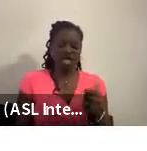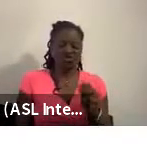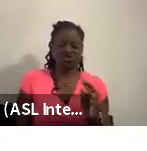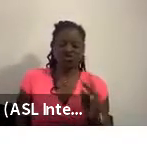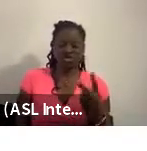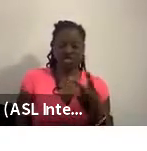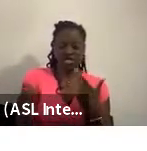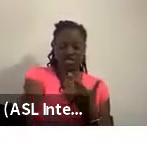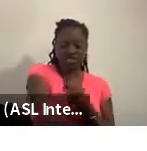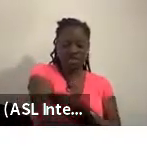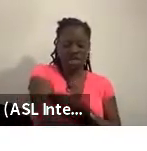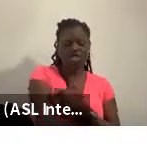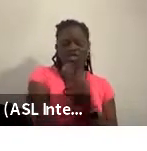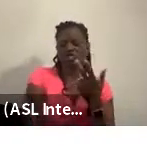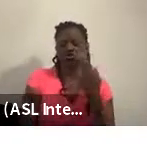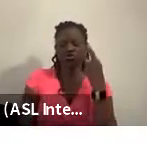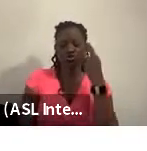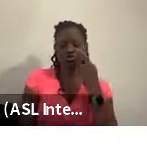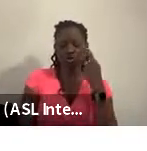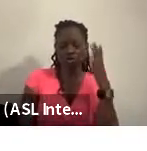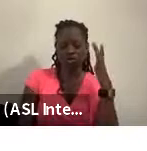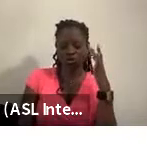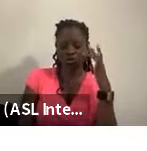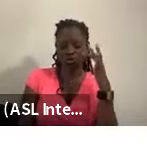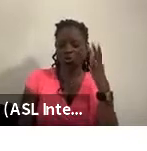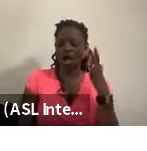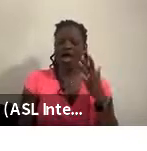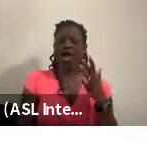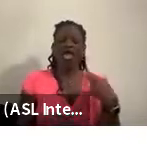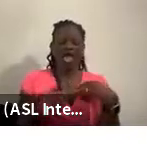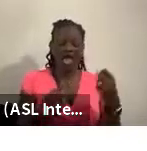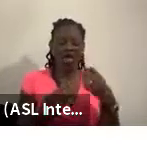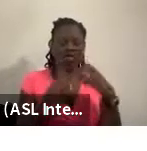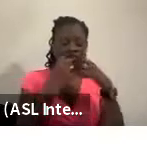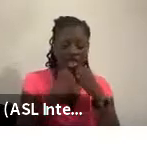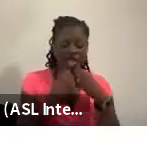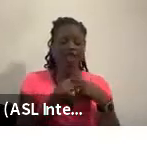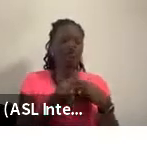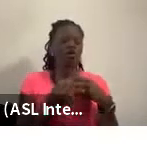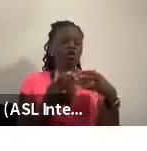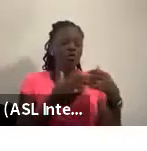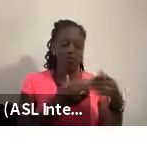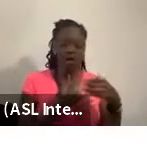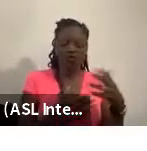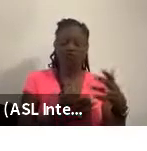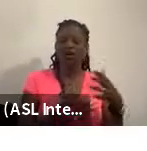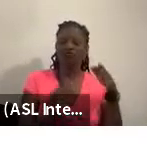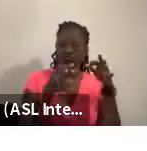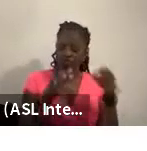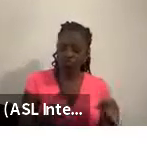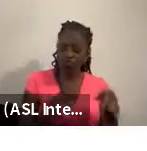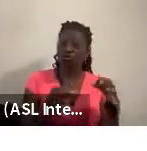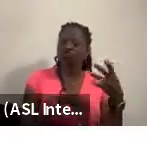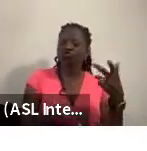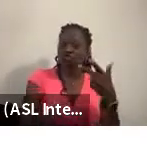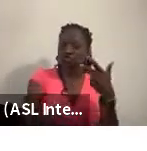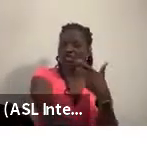care and caregiving staff have chosen to get vaccinated against covid-19 or not? So first, looking at senior residential